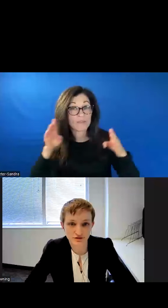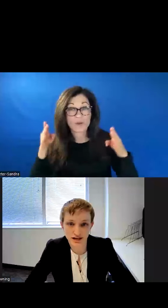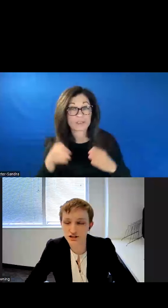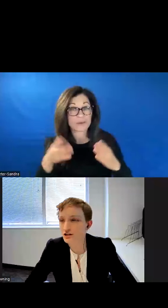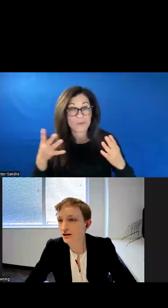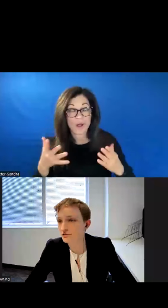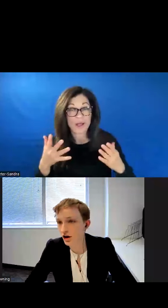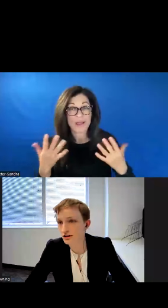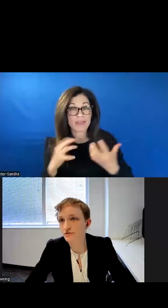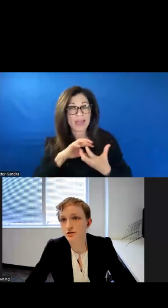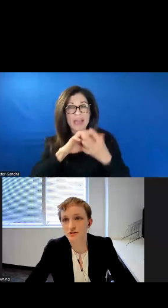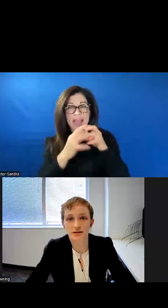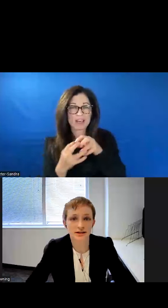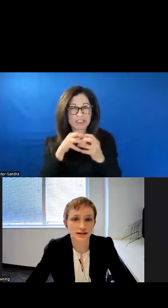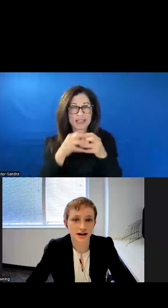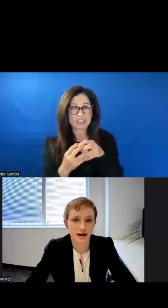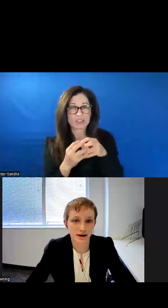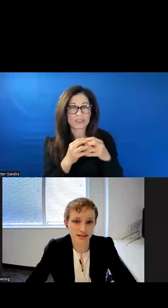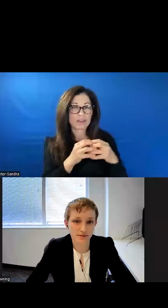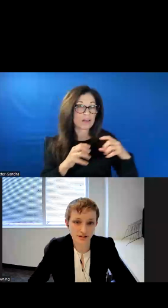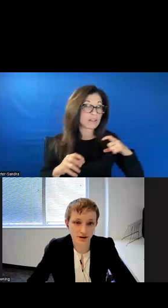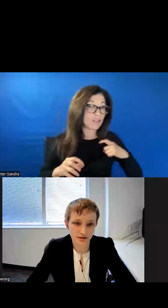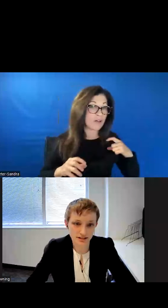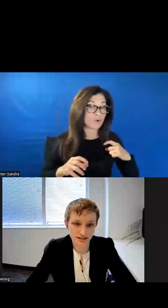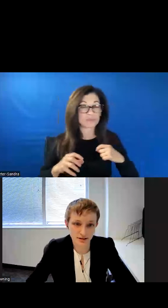INTERSECTION OF LAW ENFORCEMENT AND THE MENTAL HEALTH SYSTEM.